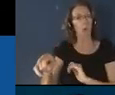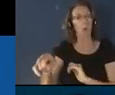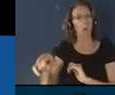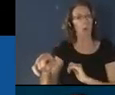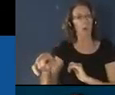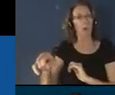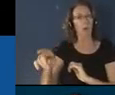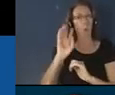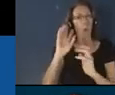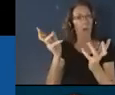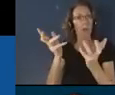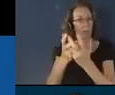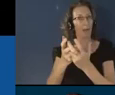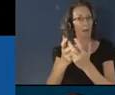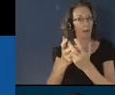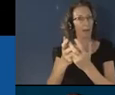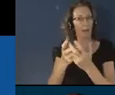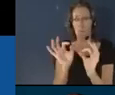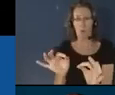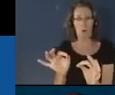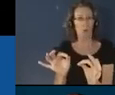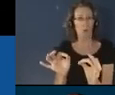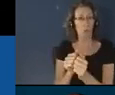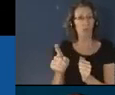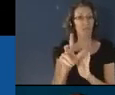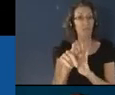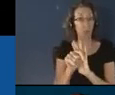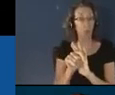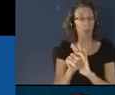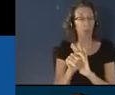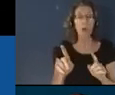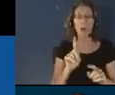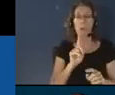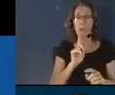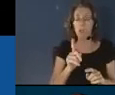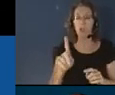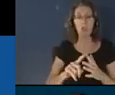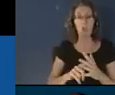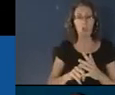synchronize perfectly with with the video just got to make sure you start them both the same time.